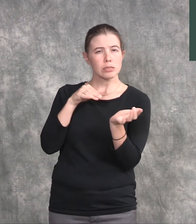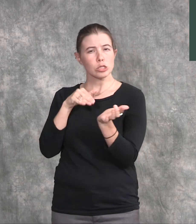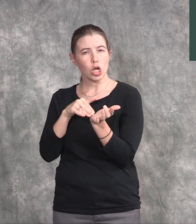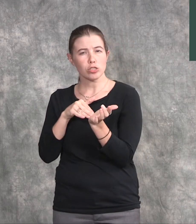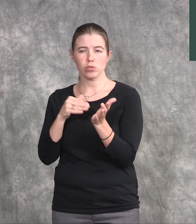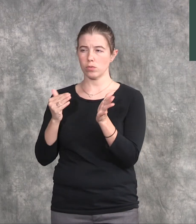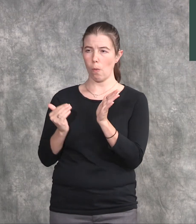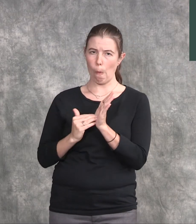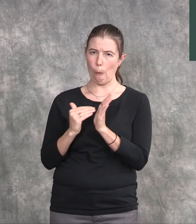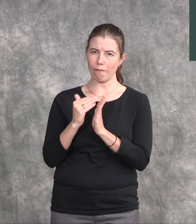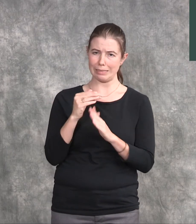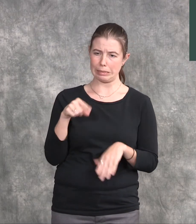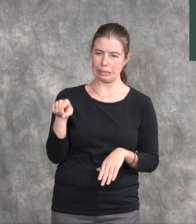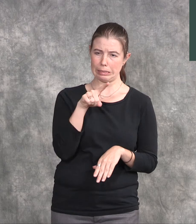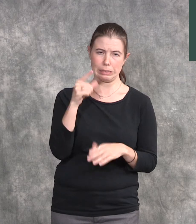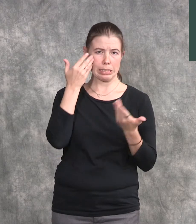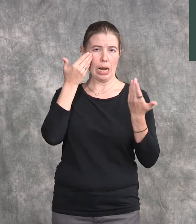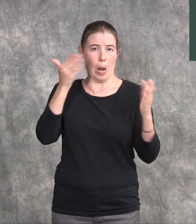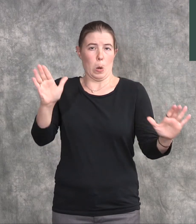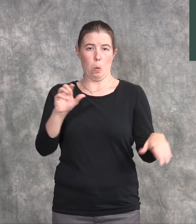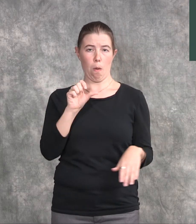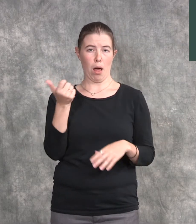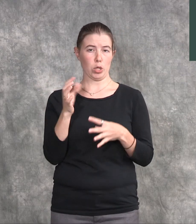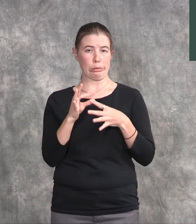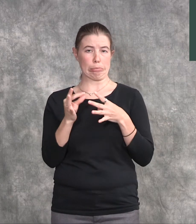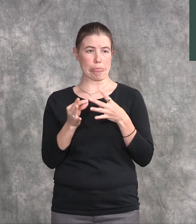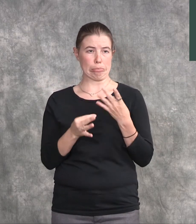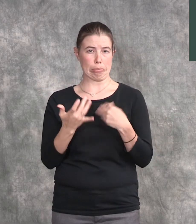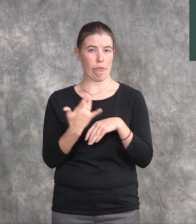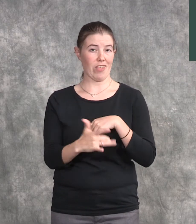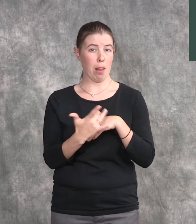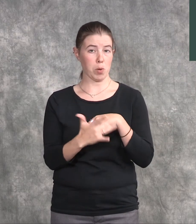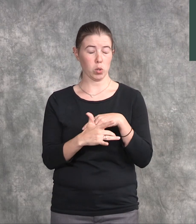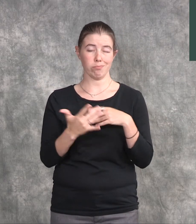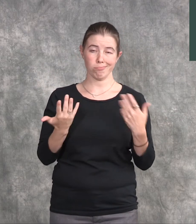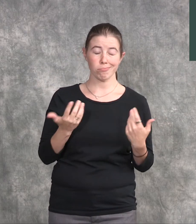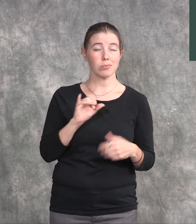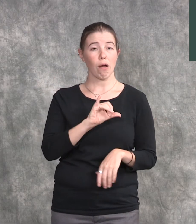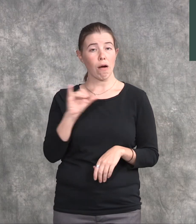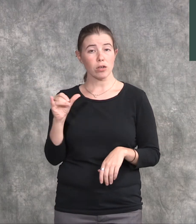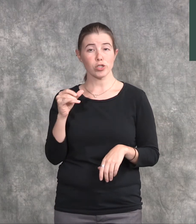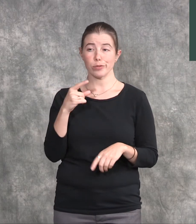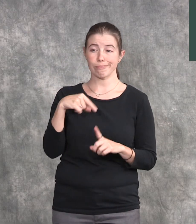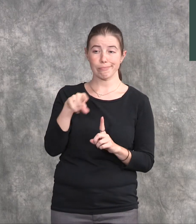Often, doctors and nurses are unaware of other options available.